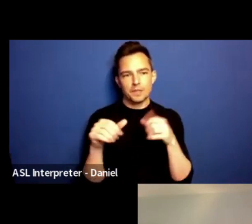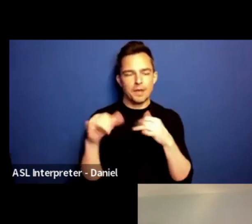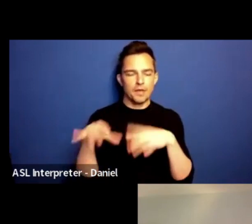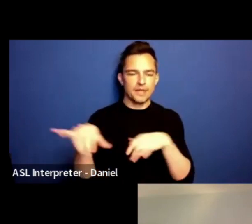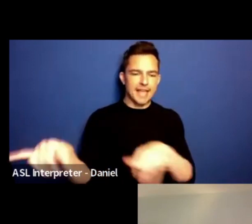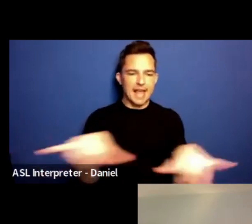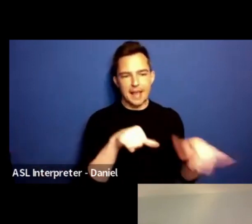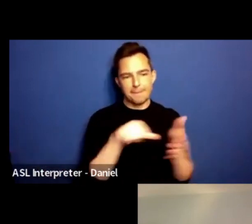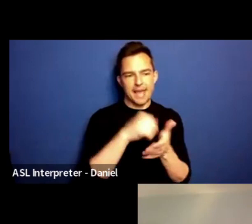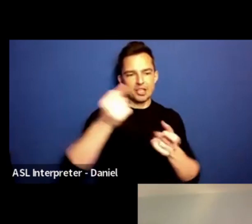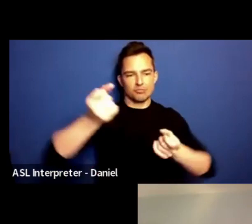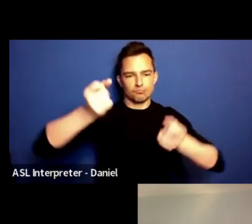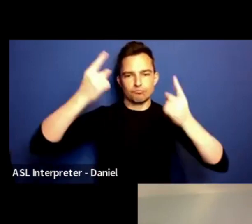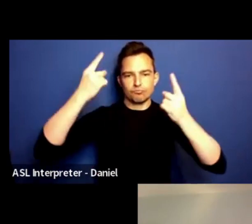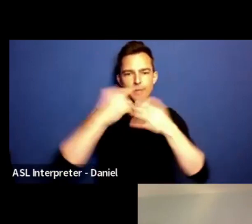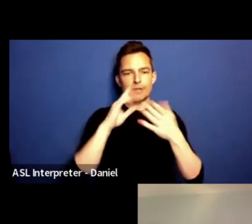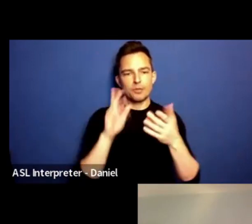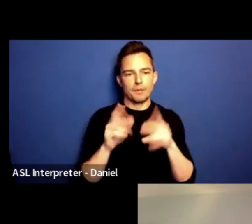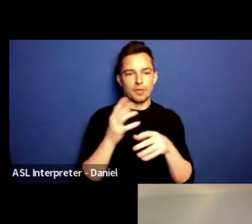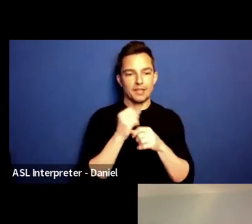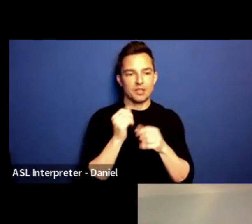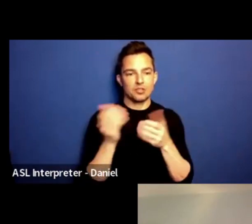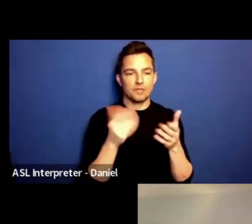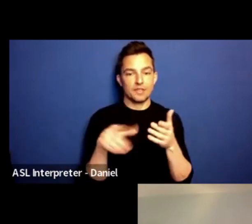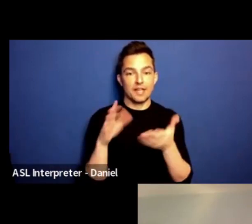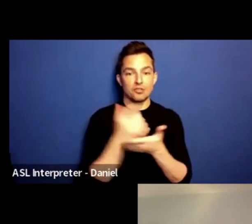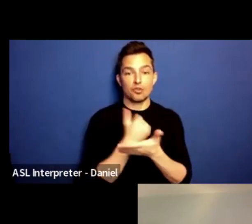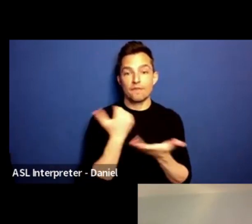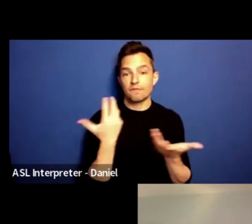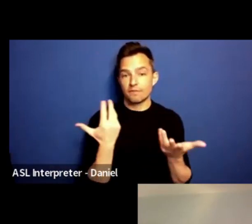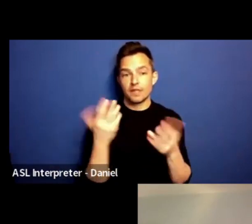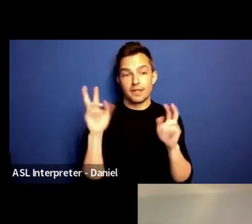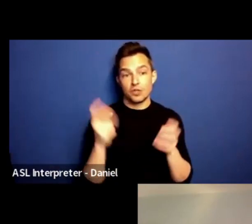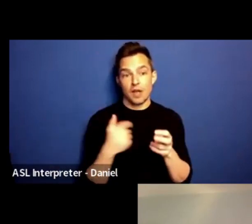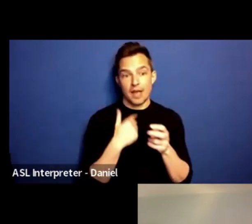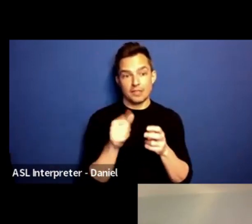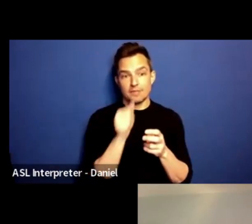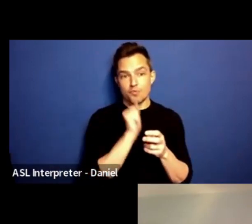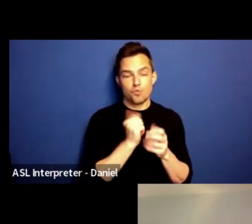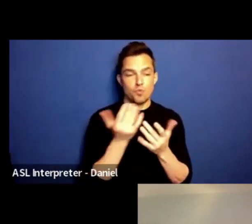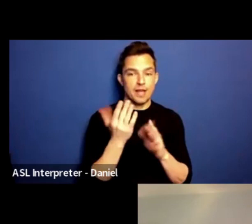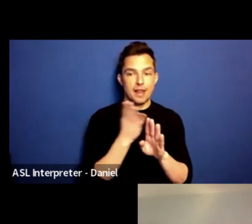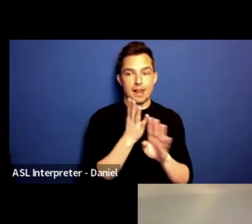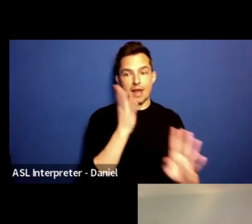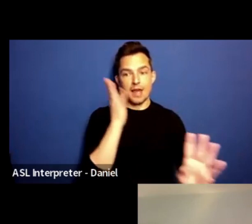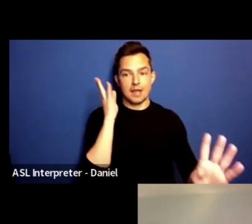people can get the services they deserve. The issue was that I had to wait and live for the services to get a place to stay.